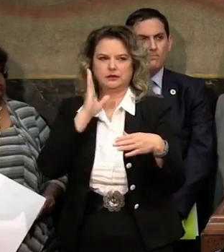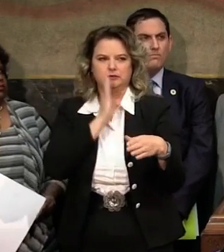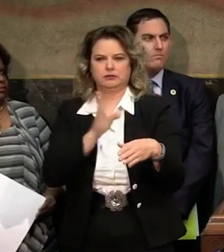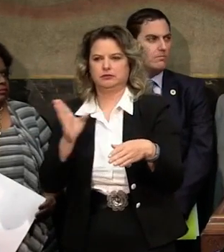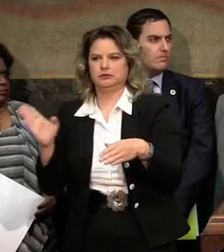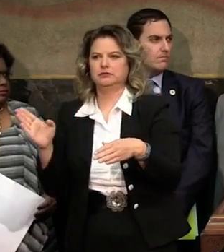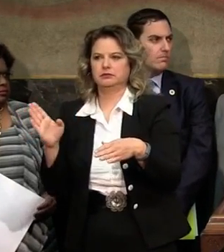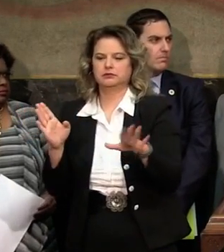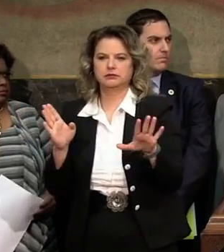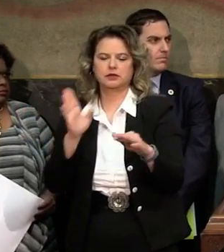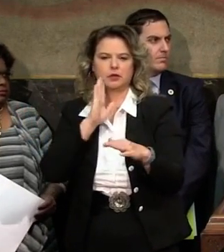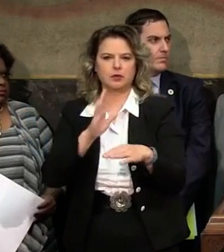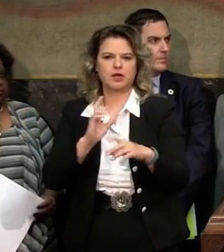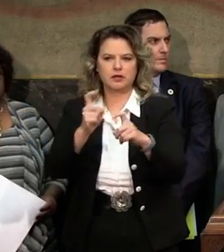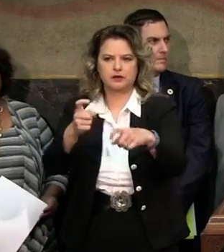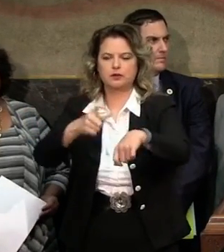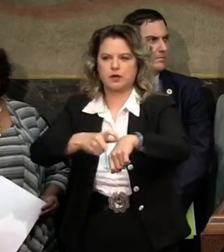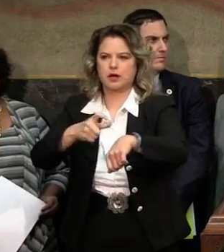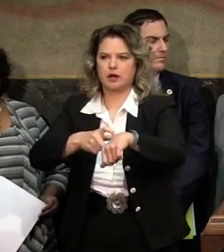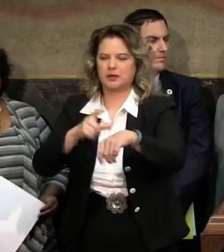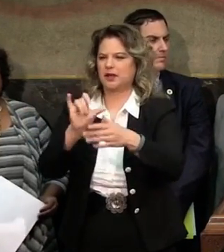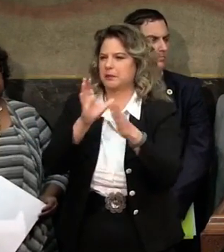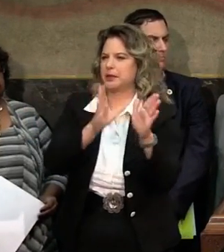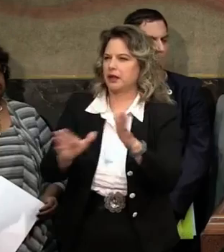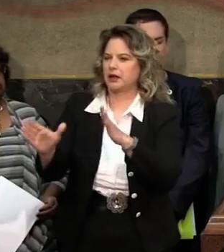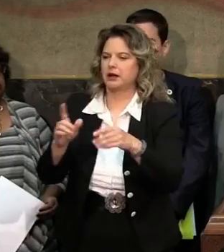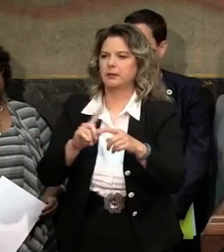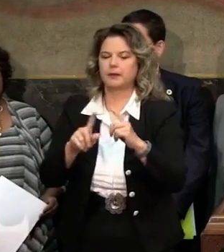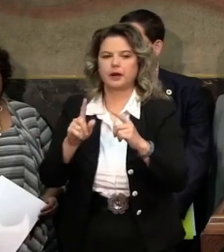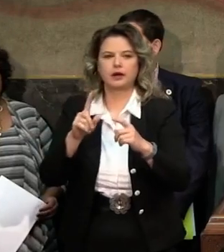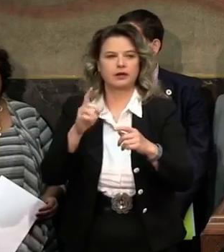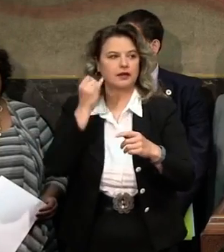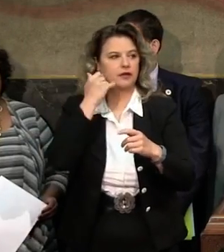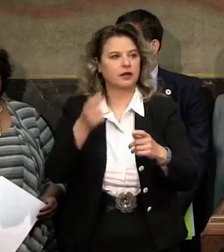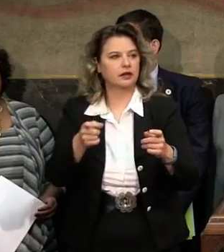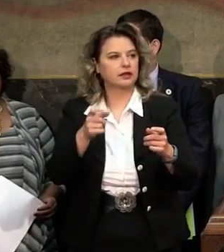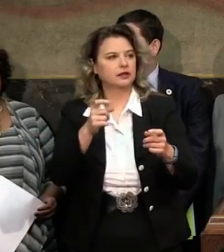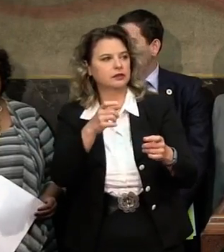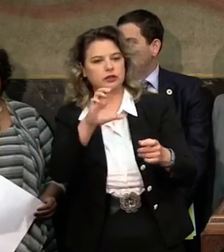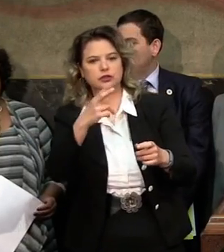planned but if if I can get the chairman of the task force secretarial bond to